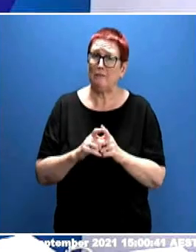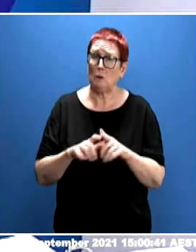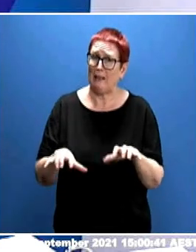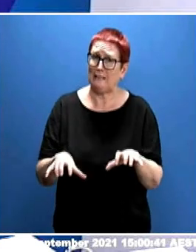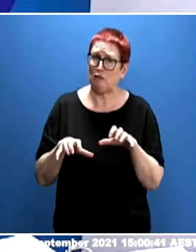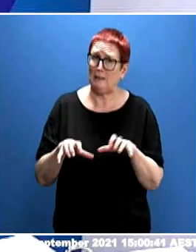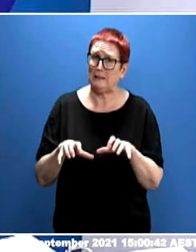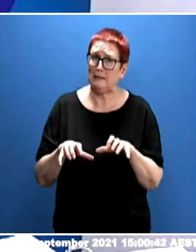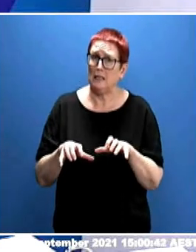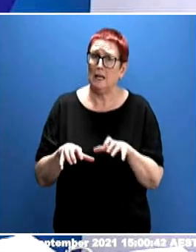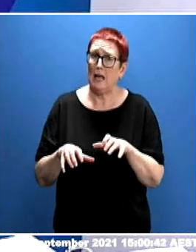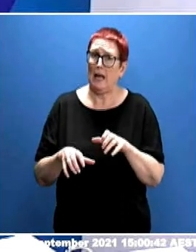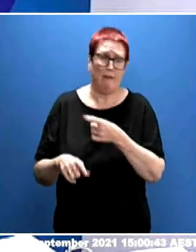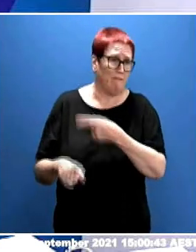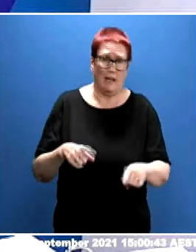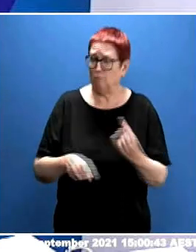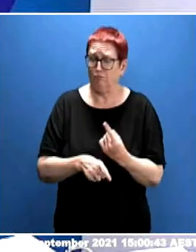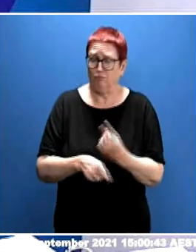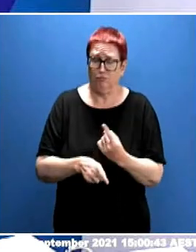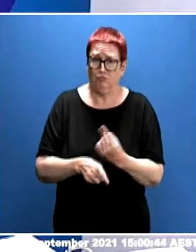rapidity constantly and do a fabulous job.